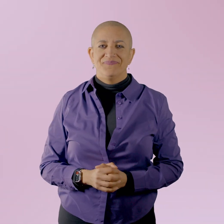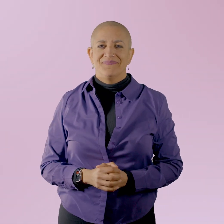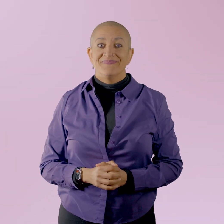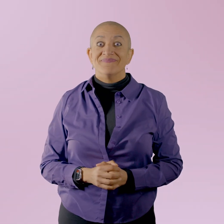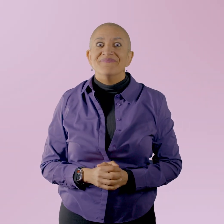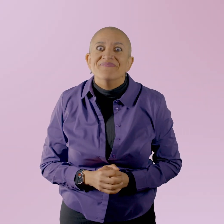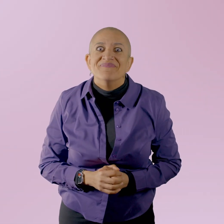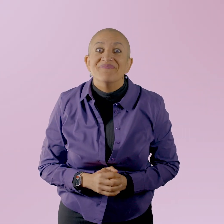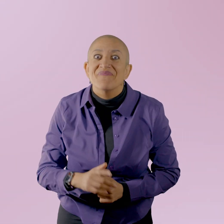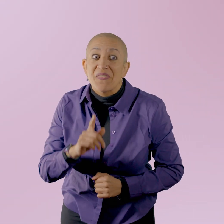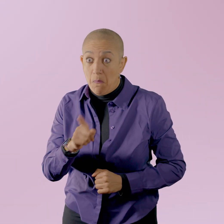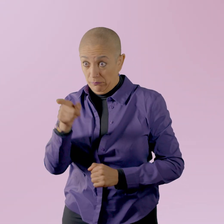and pinch and tease him as payback.